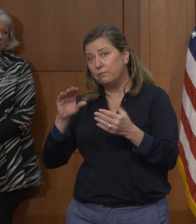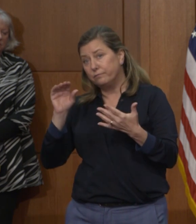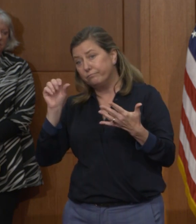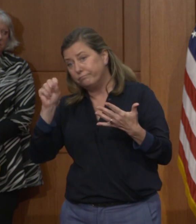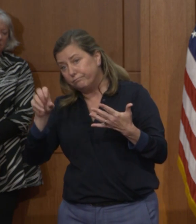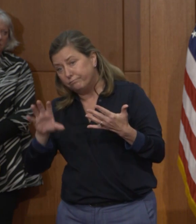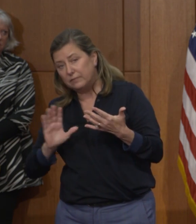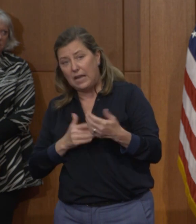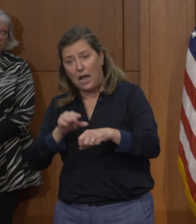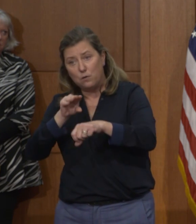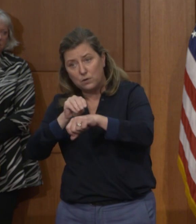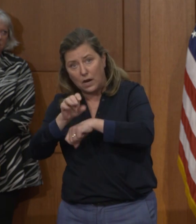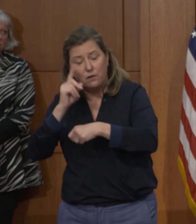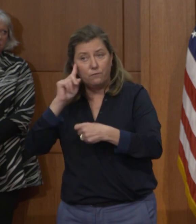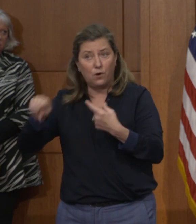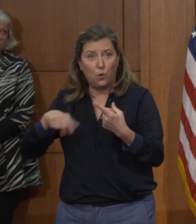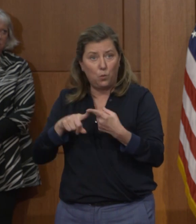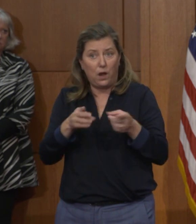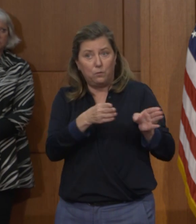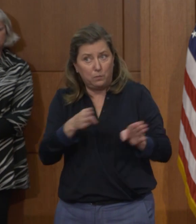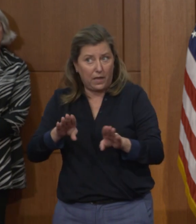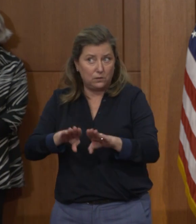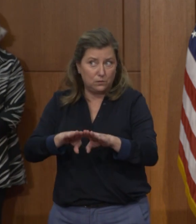so our plans to date as of today or to not open up one region before the other,